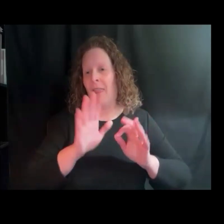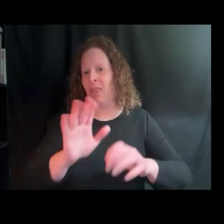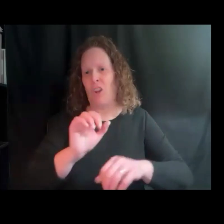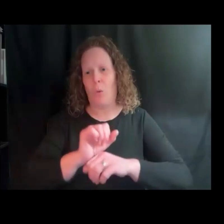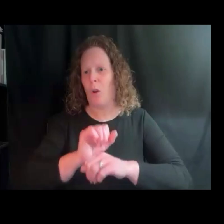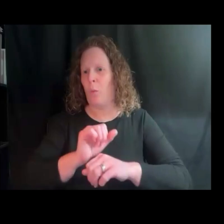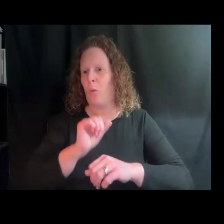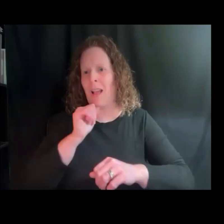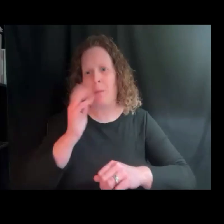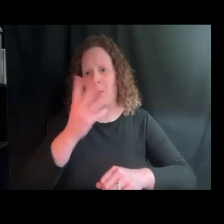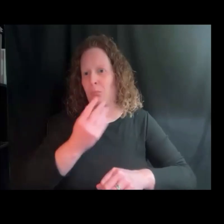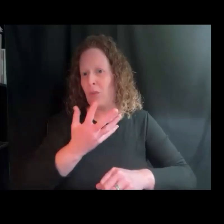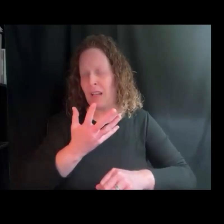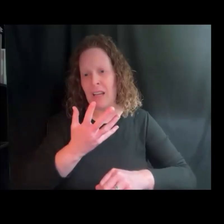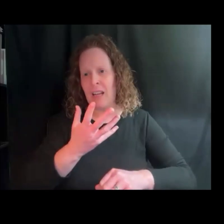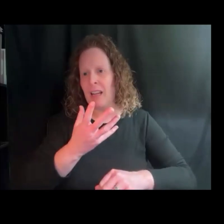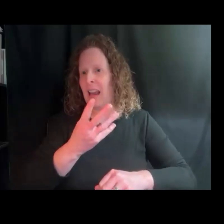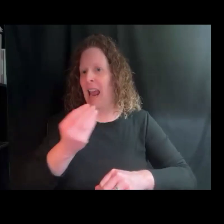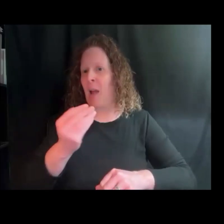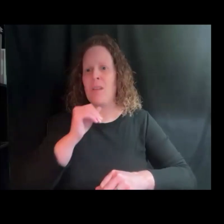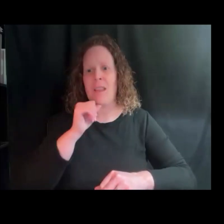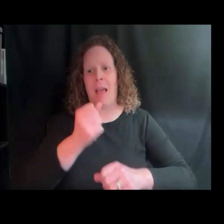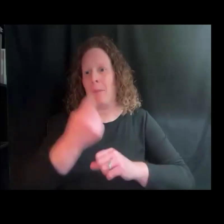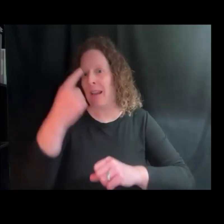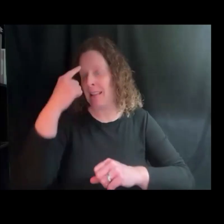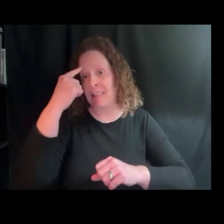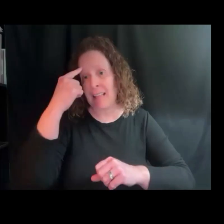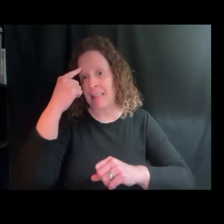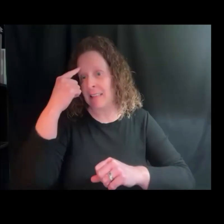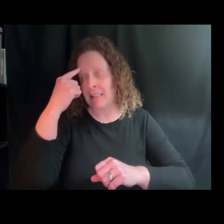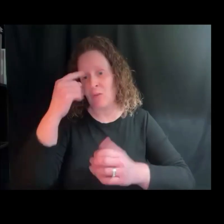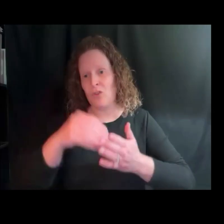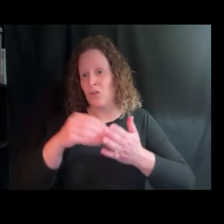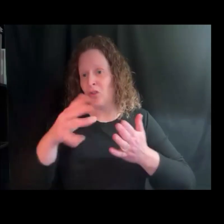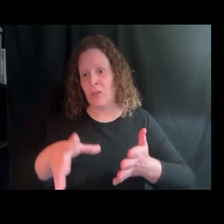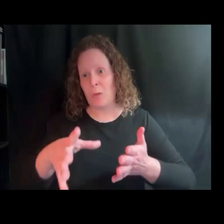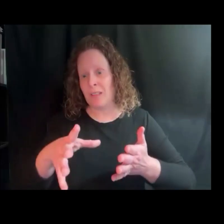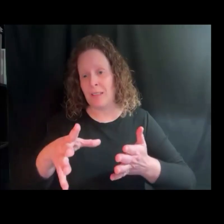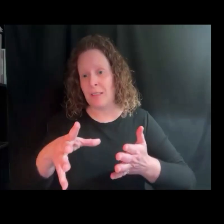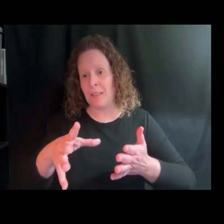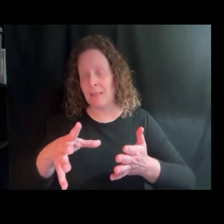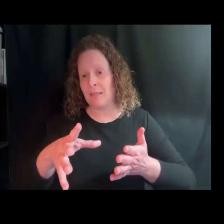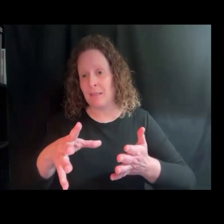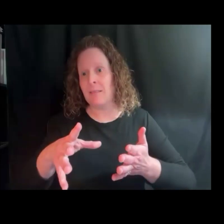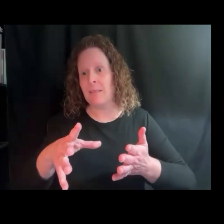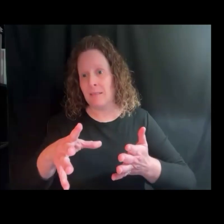know what they're gonna be interpreting for their work is not gonna work very well and they're not gonna make very